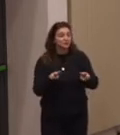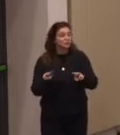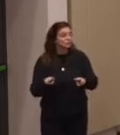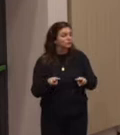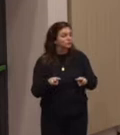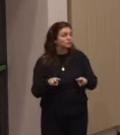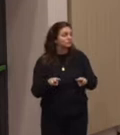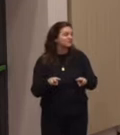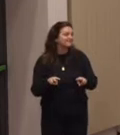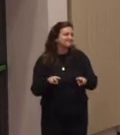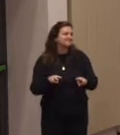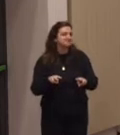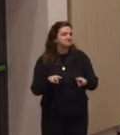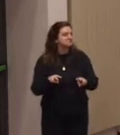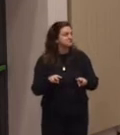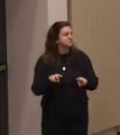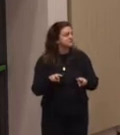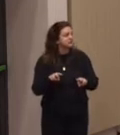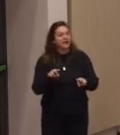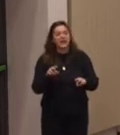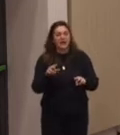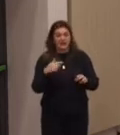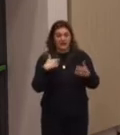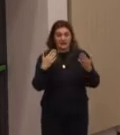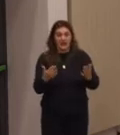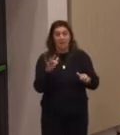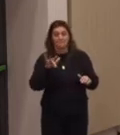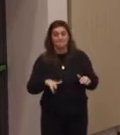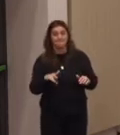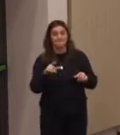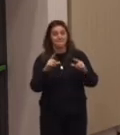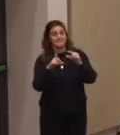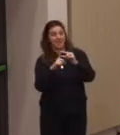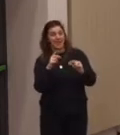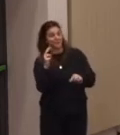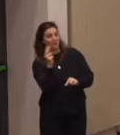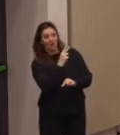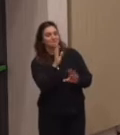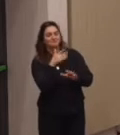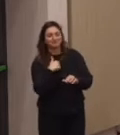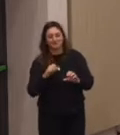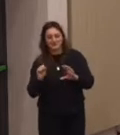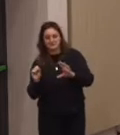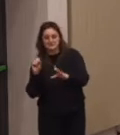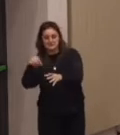with you in the pack that gets sent out afterwards, just to save time during this presentation.